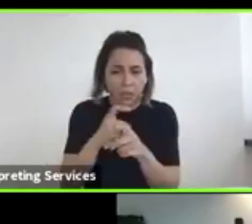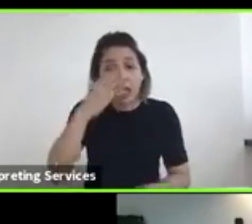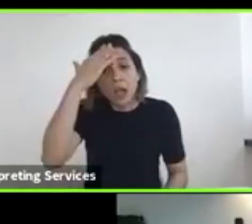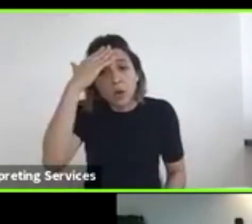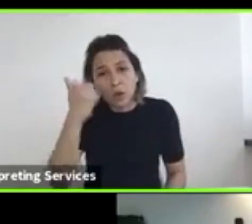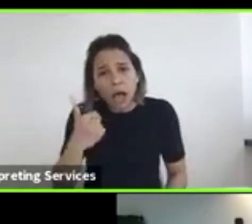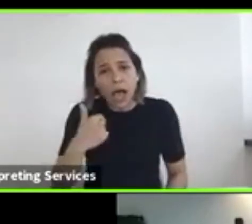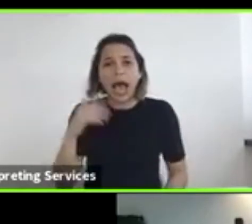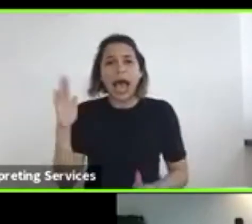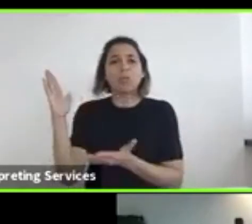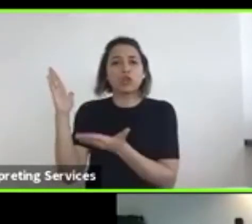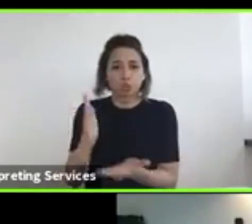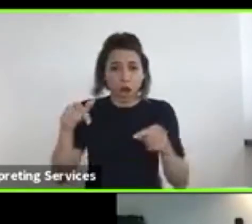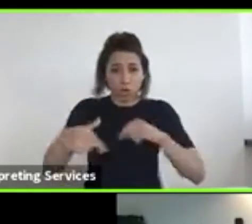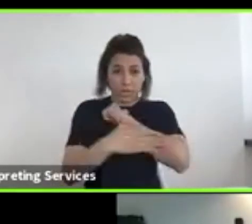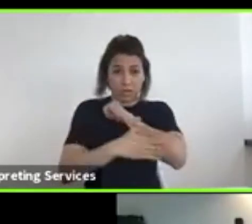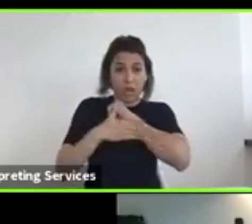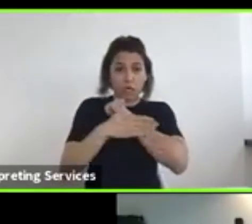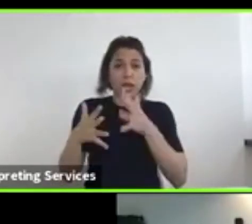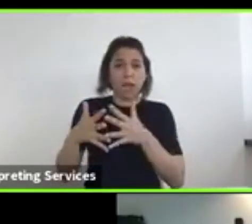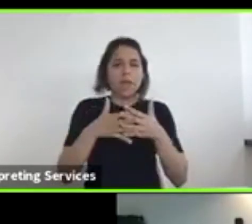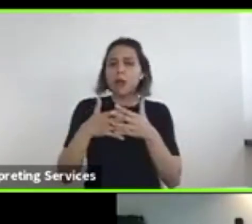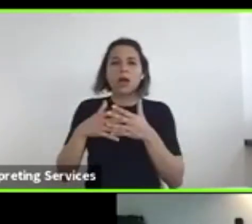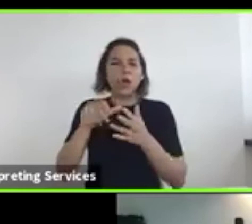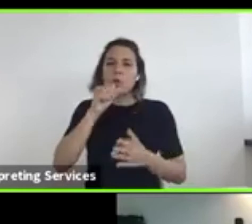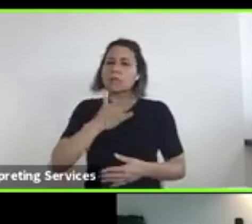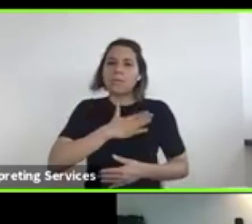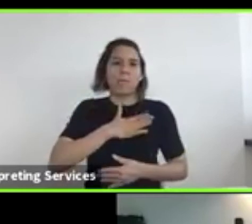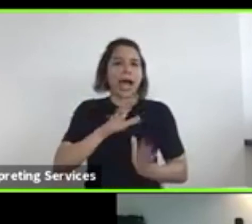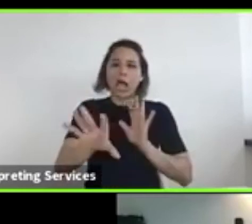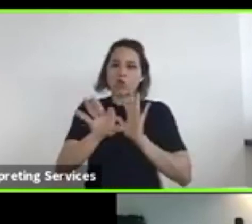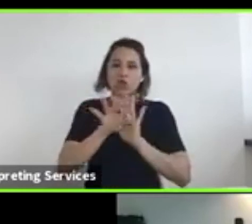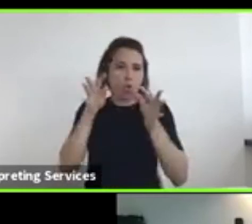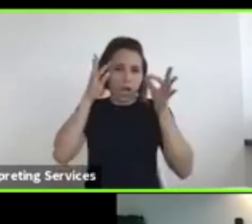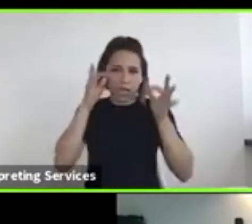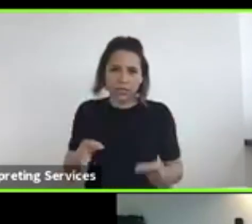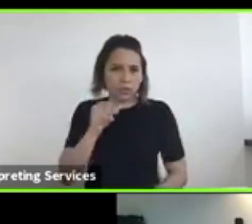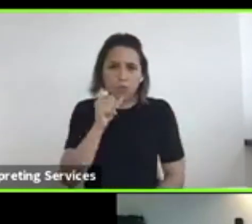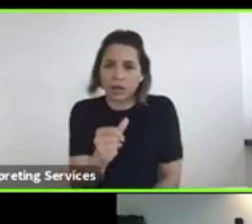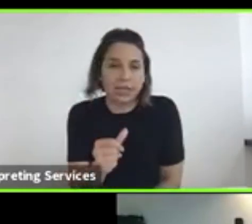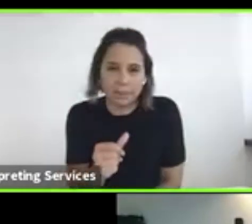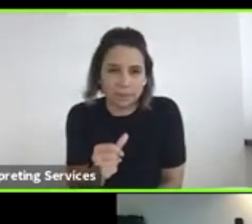BY CHOICE. AND -- AND -- I THINK A LOT ABOUT